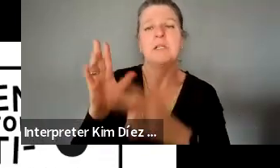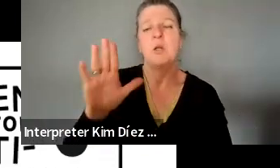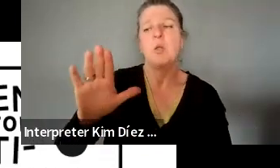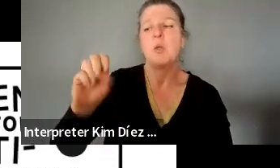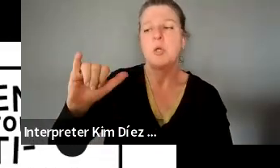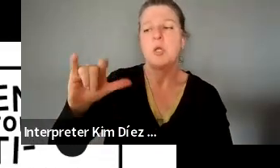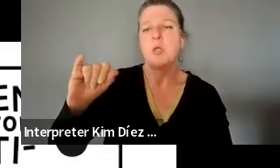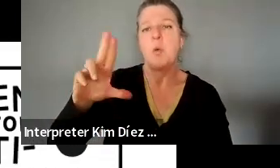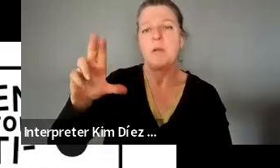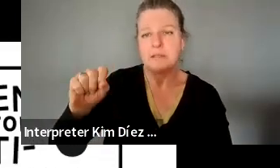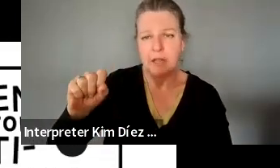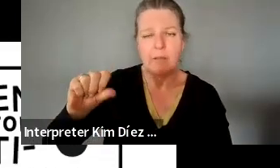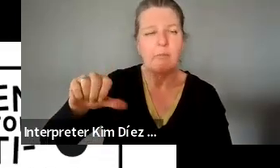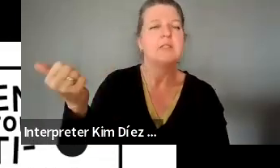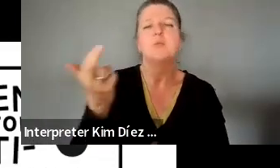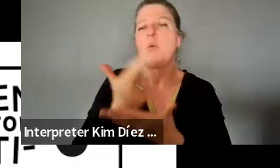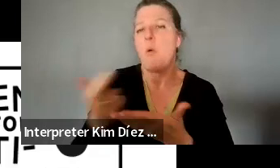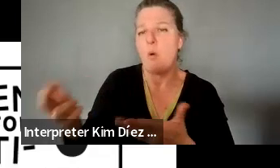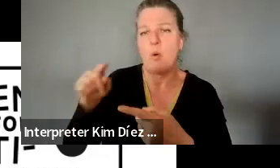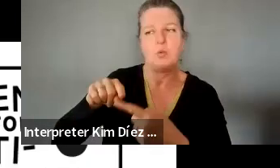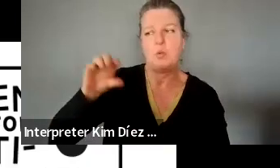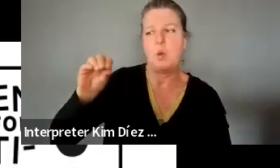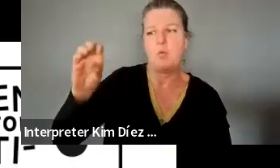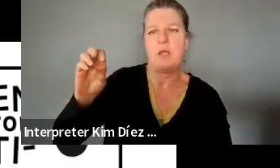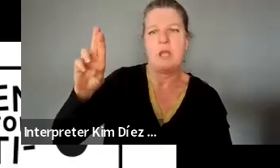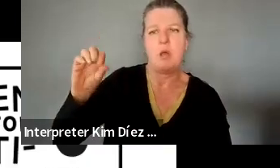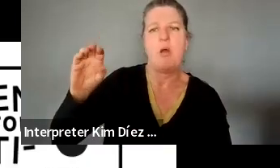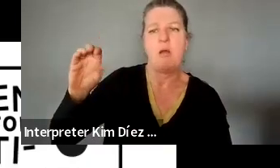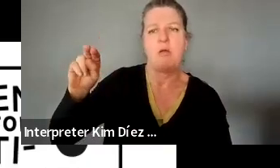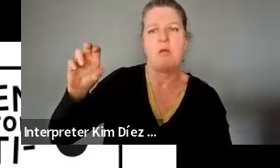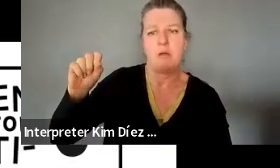and any other resources to OER Commons. So that's the purpose of this meeting today,